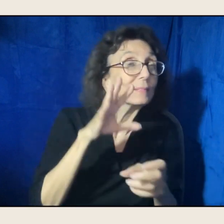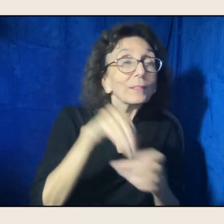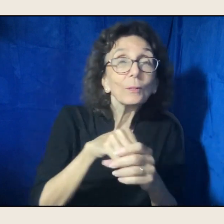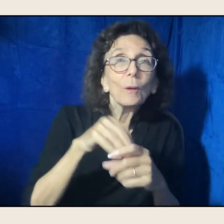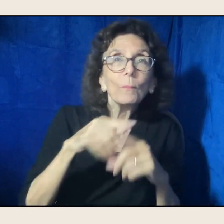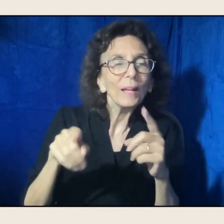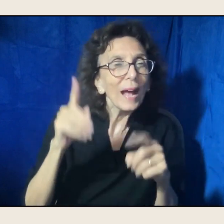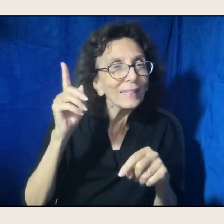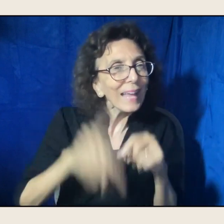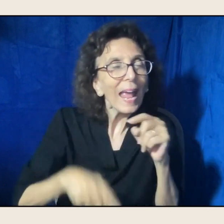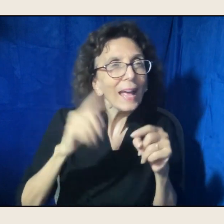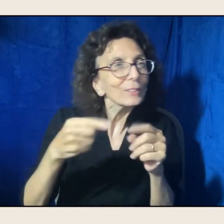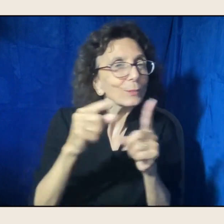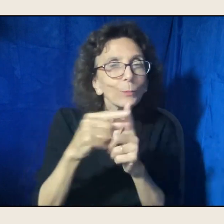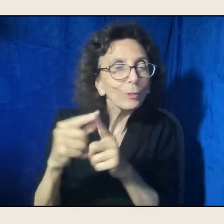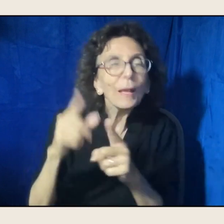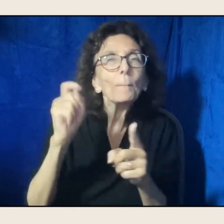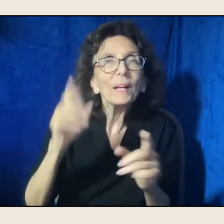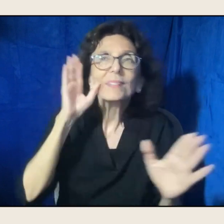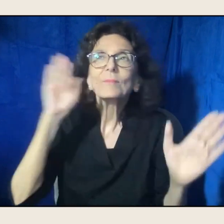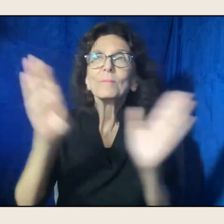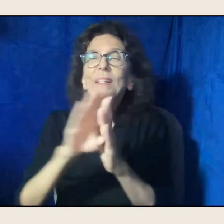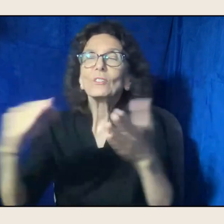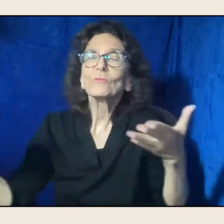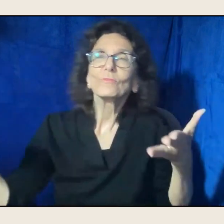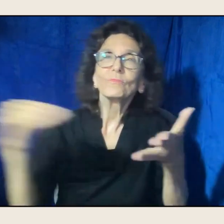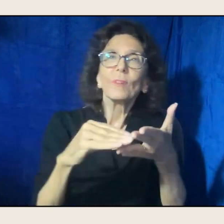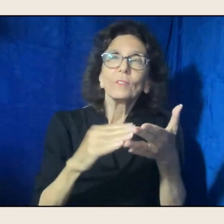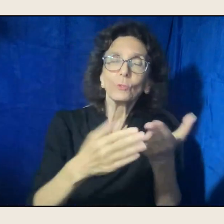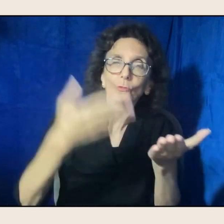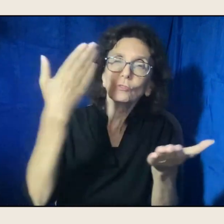So it's an act of documenting and also giving space